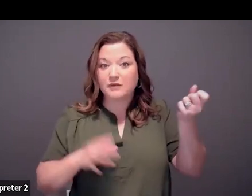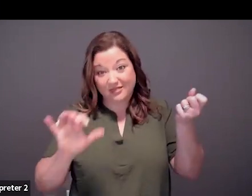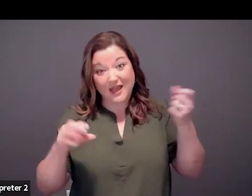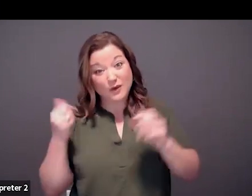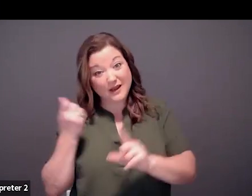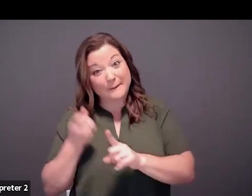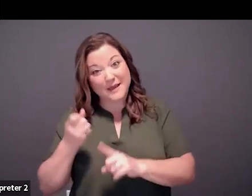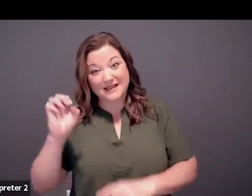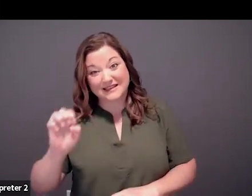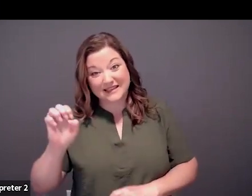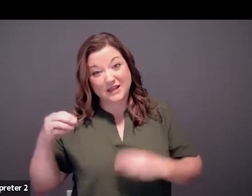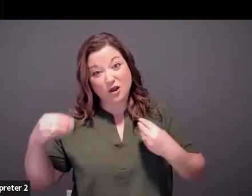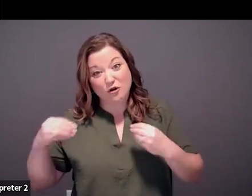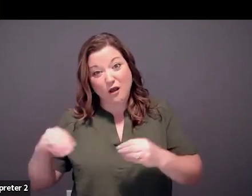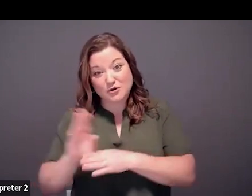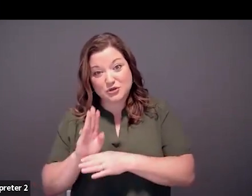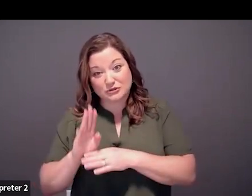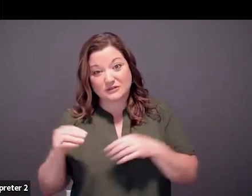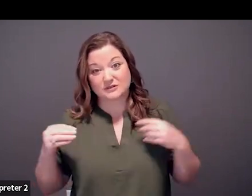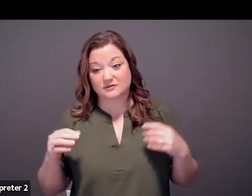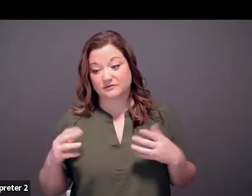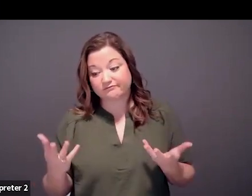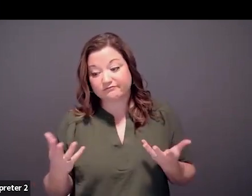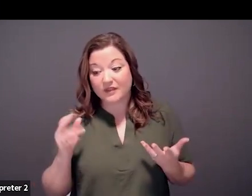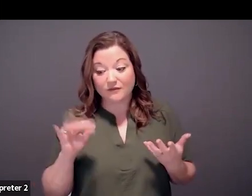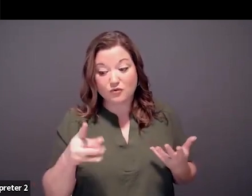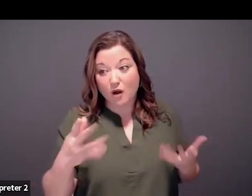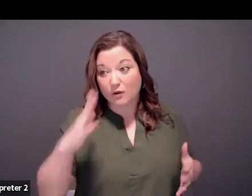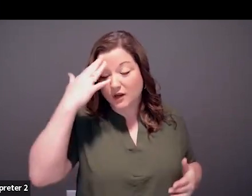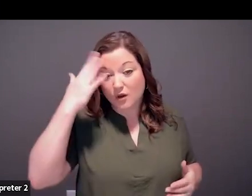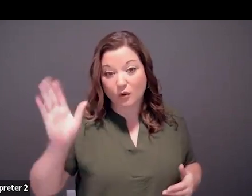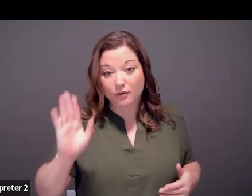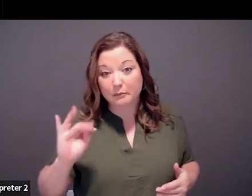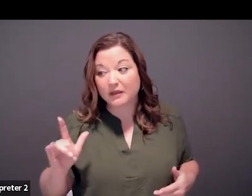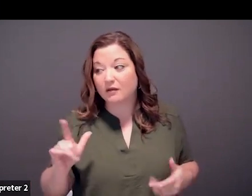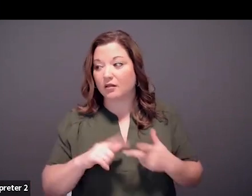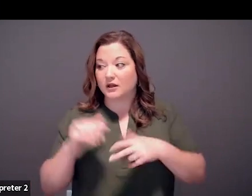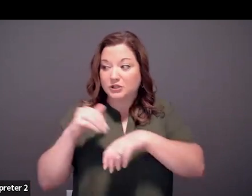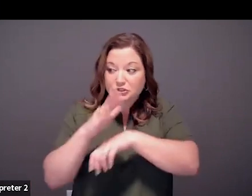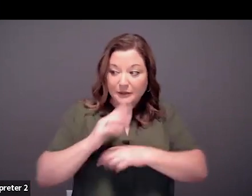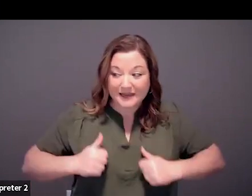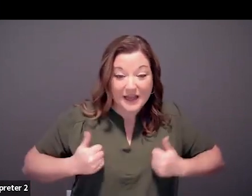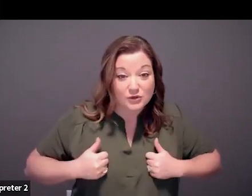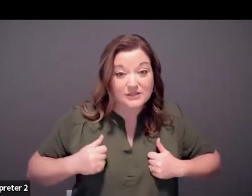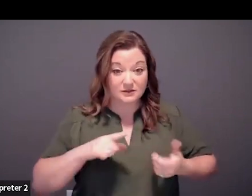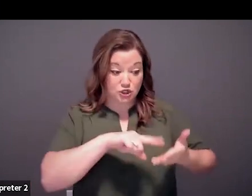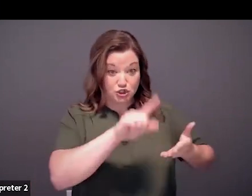which is where if you already know what their billing and shipping address is when they go to the checkout page, it should default